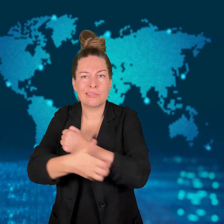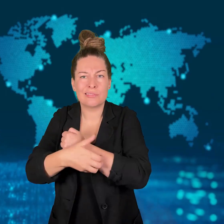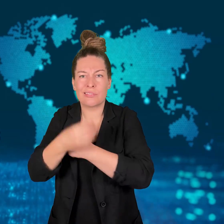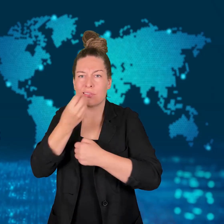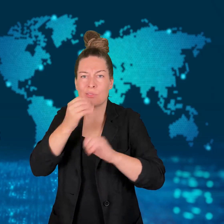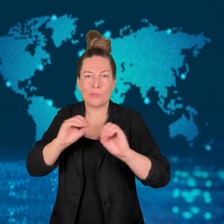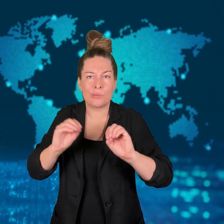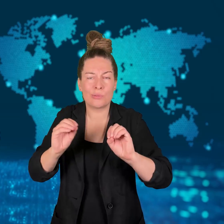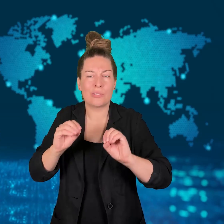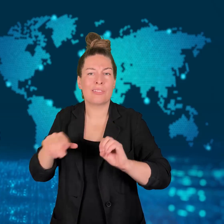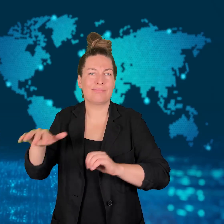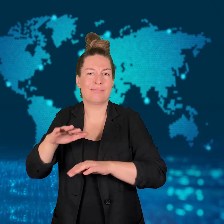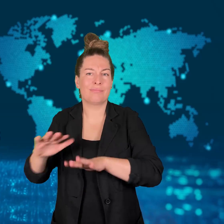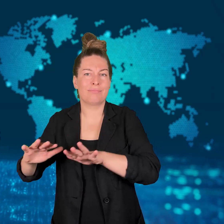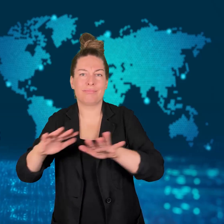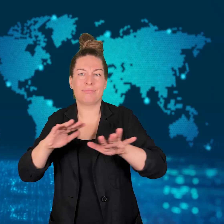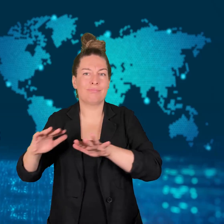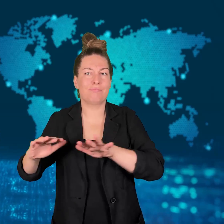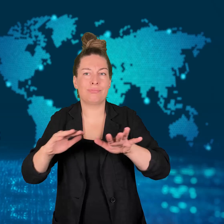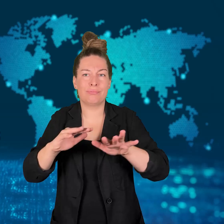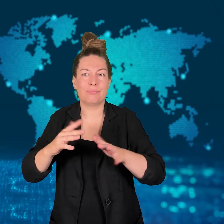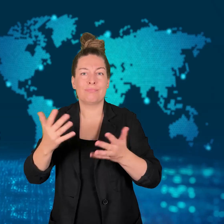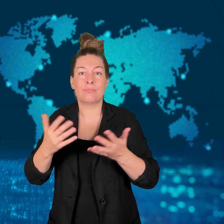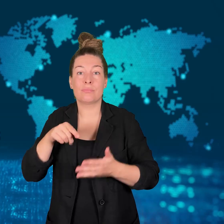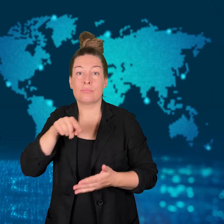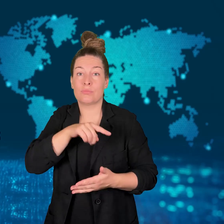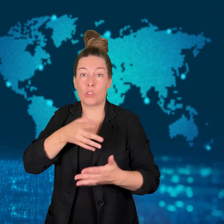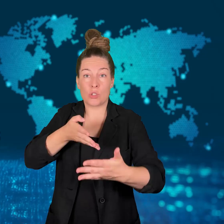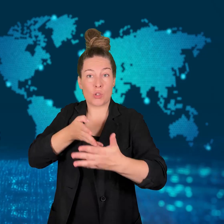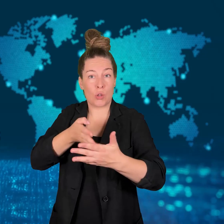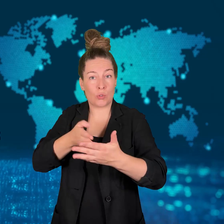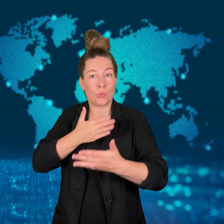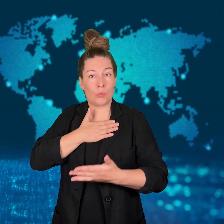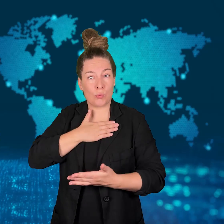the war and poverty present in the Middle East.